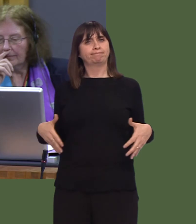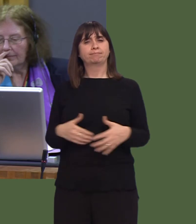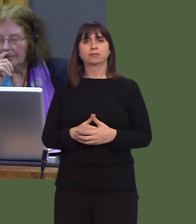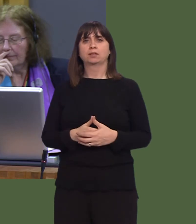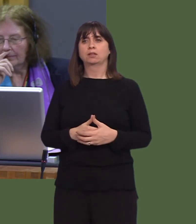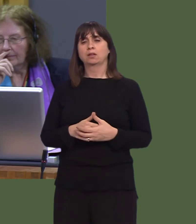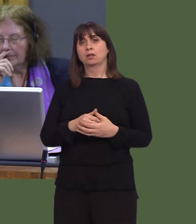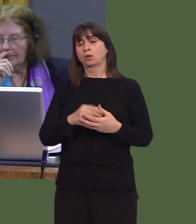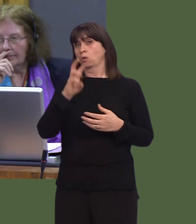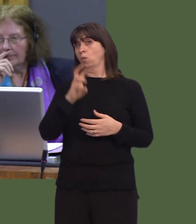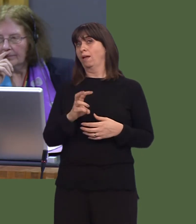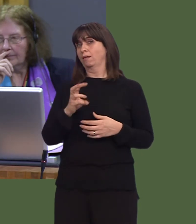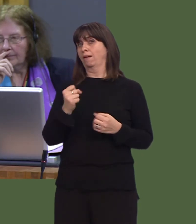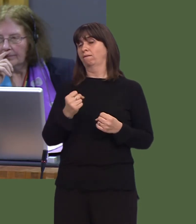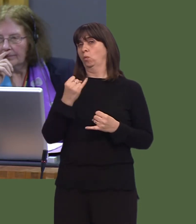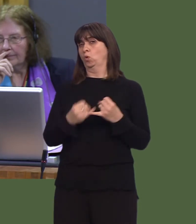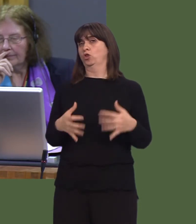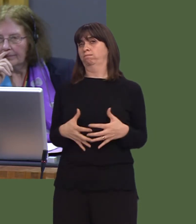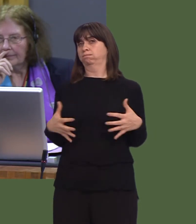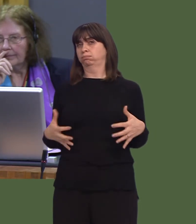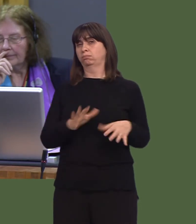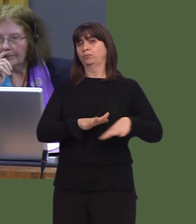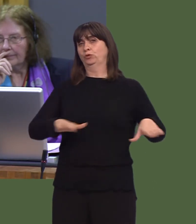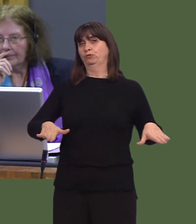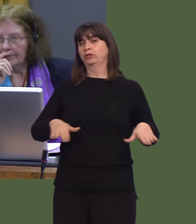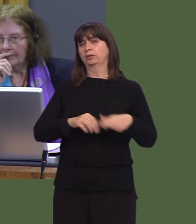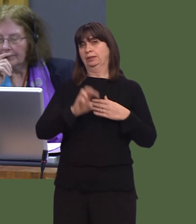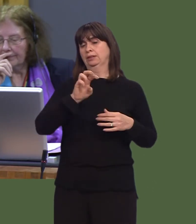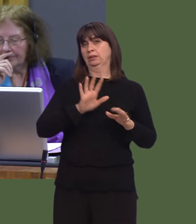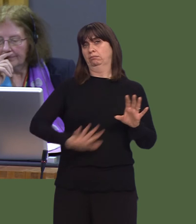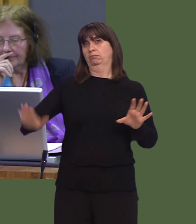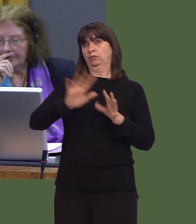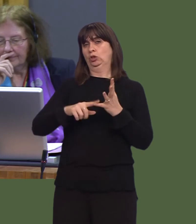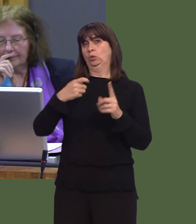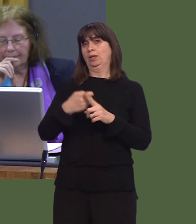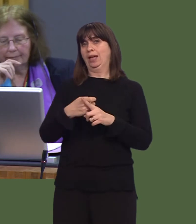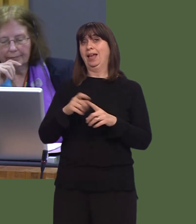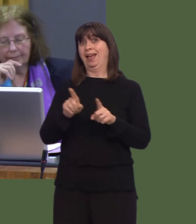where Wales has some of the worst rates in the UK and, indeed, in western Europe.